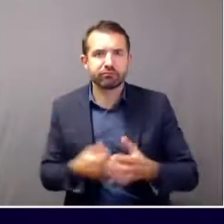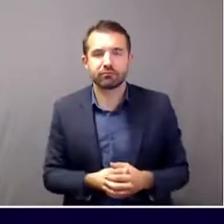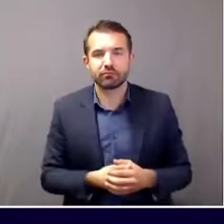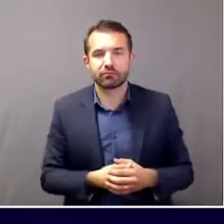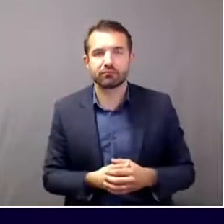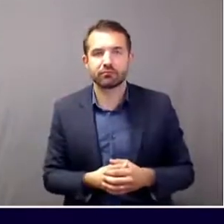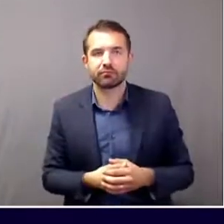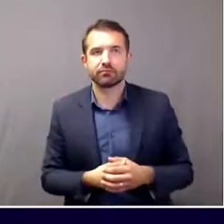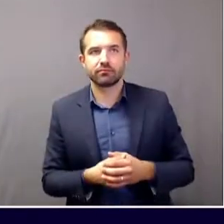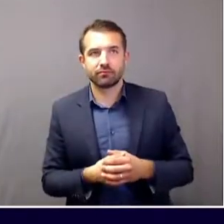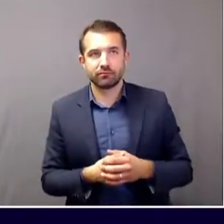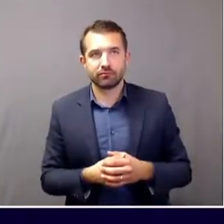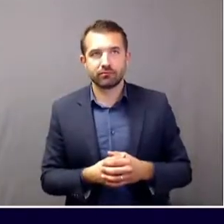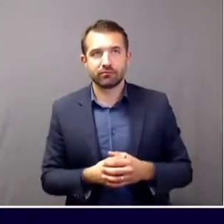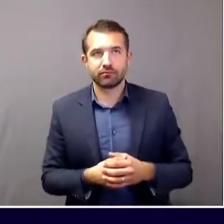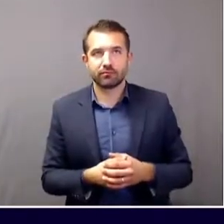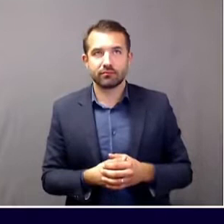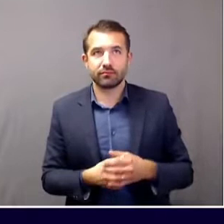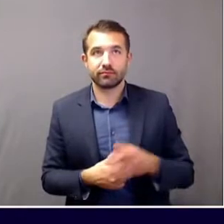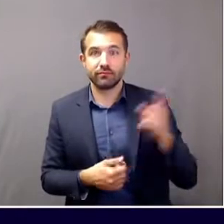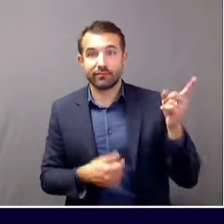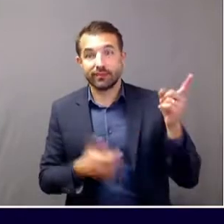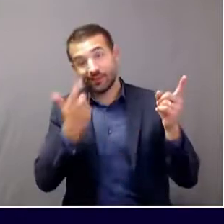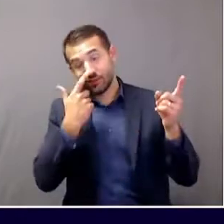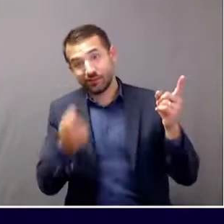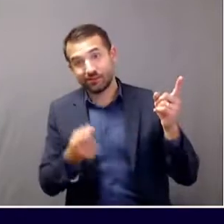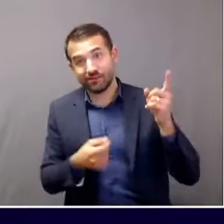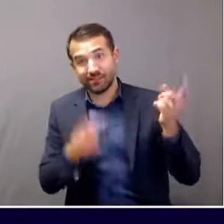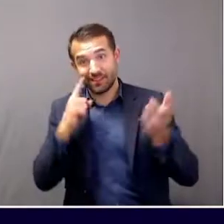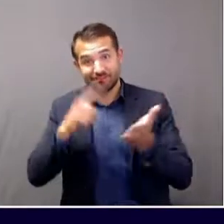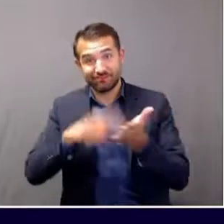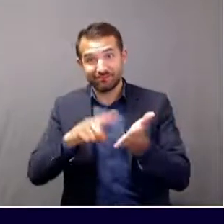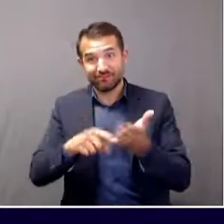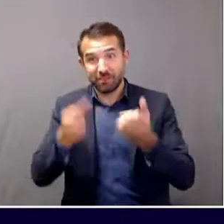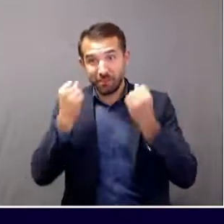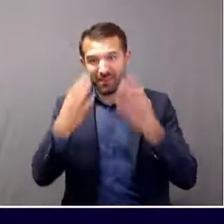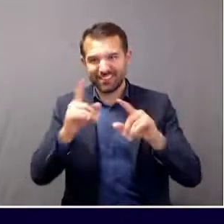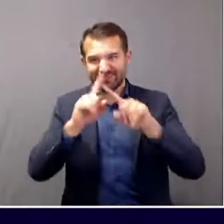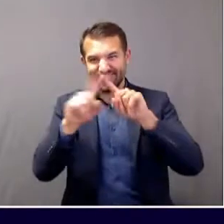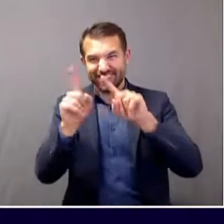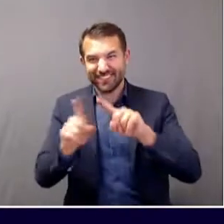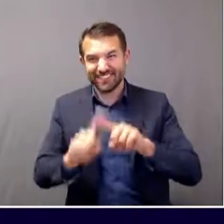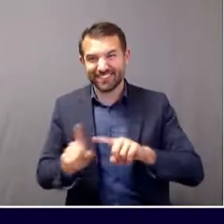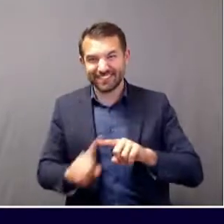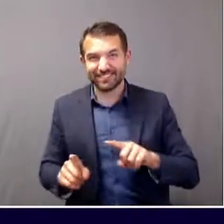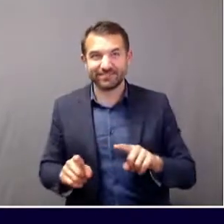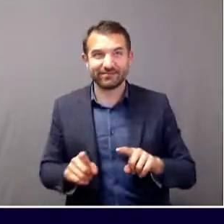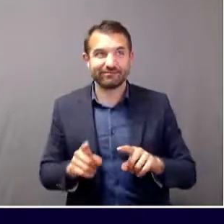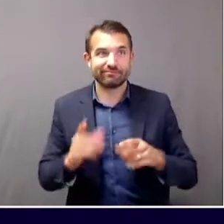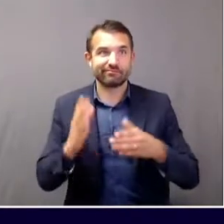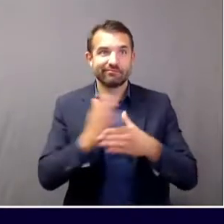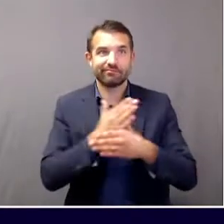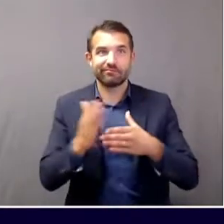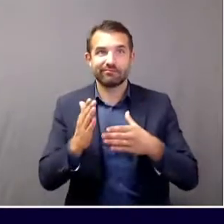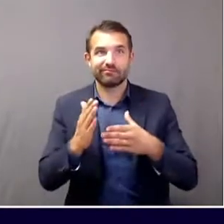components of that investigation